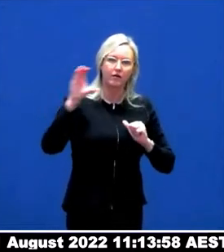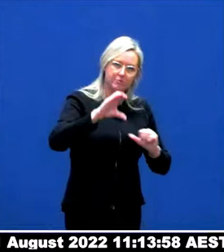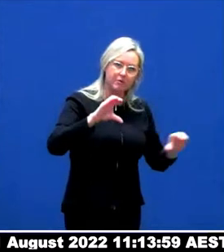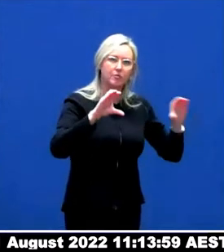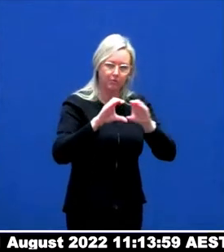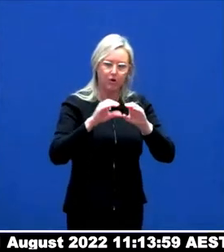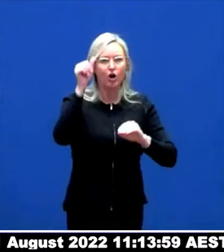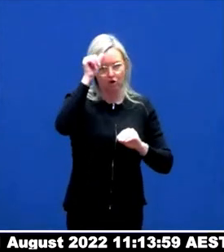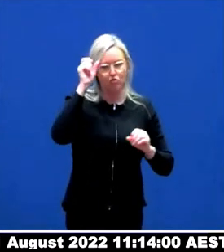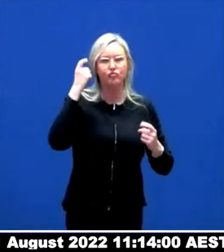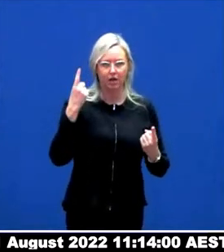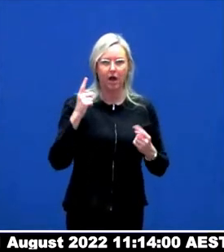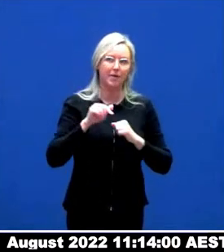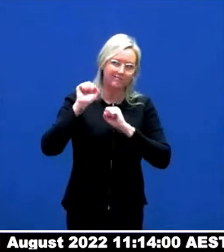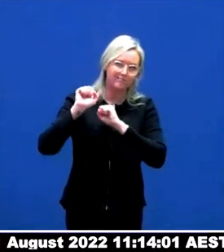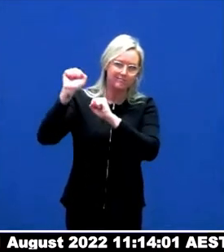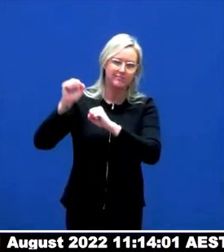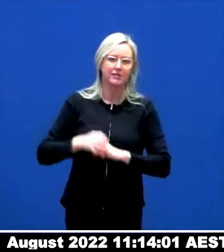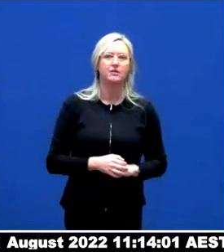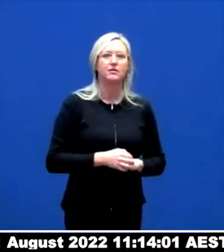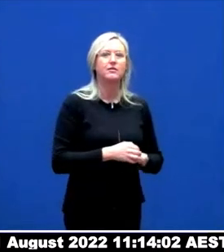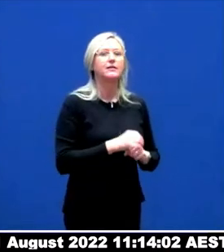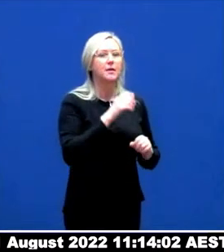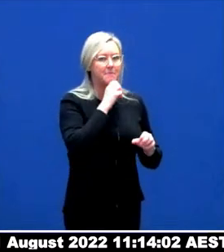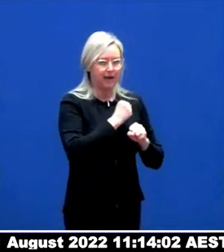And the States agreeing to key elements of the scheme as well.